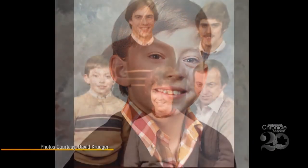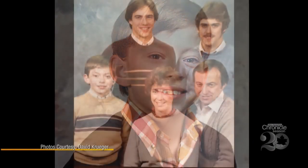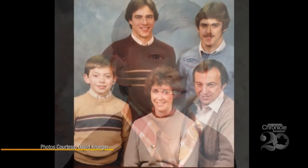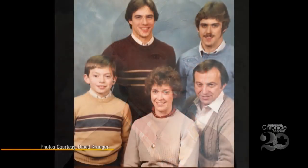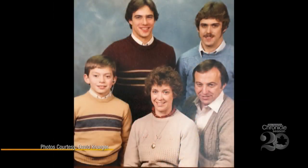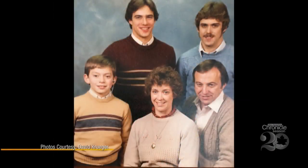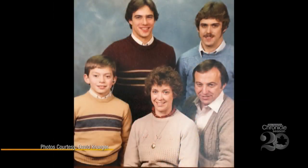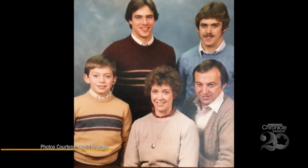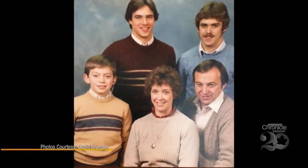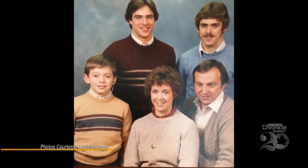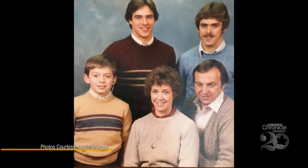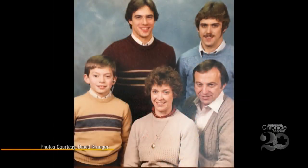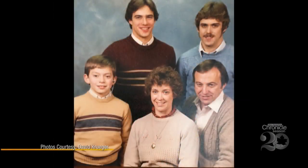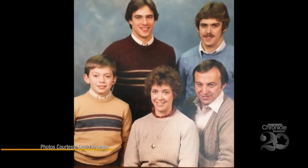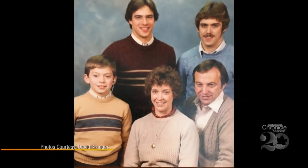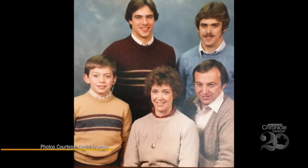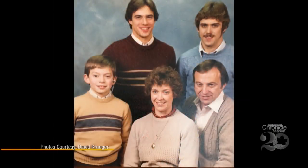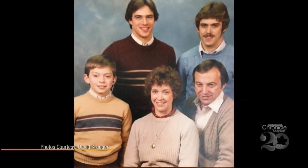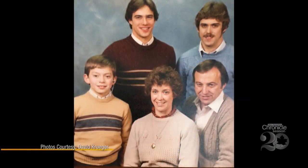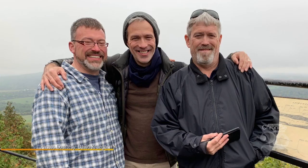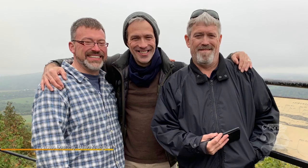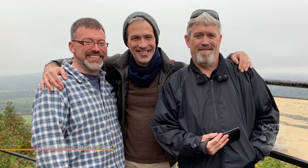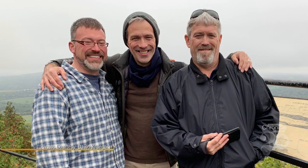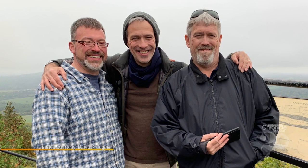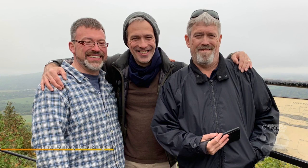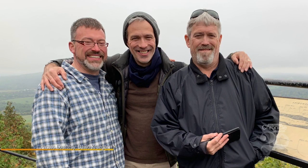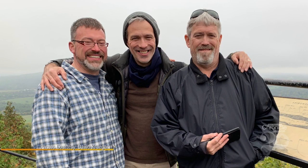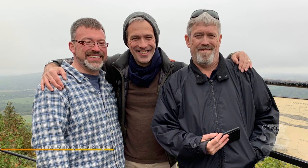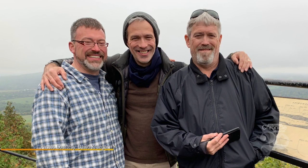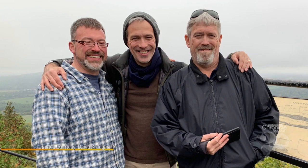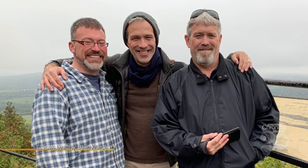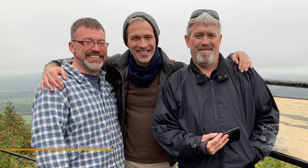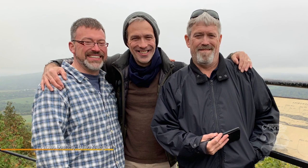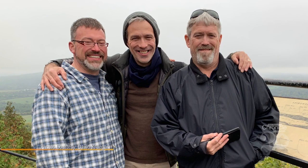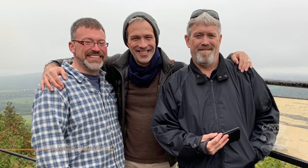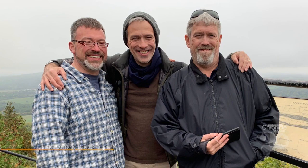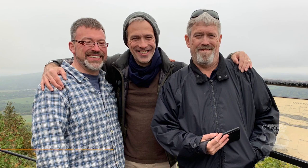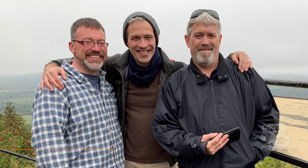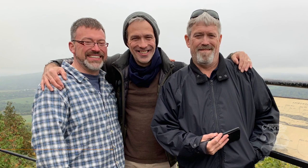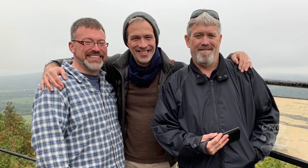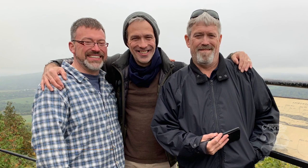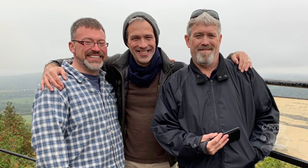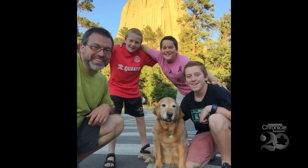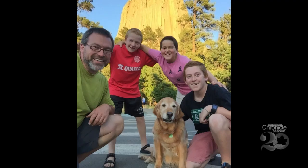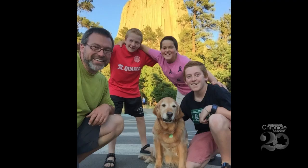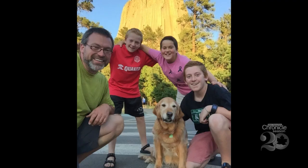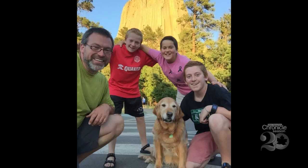DEAFNESS RUNS IN DAVID’S FAMILY.